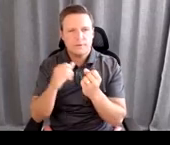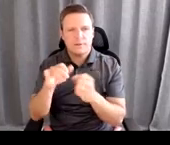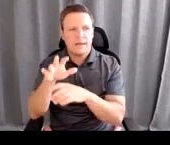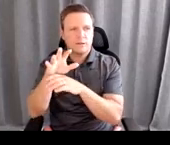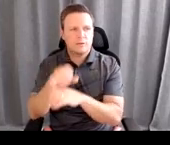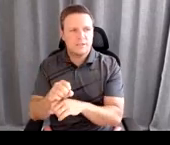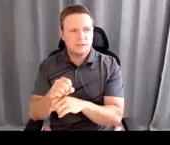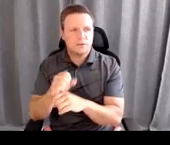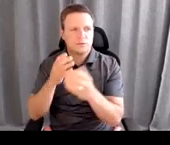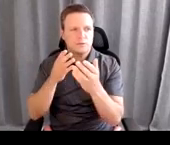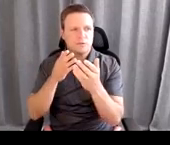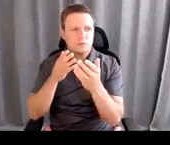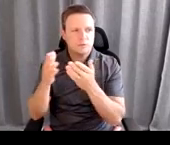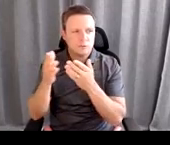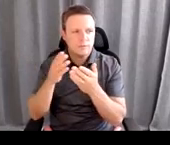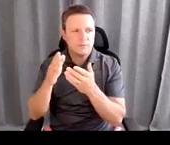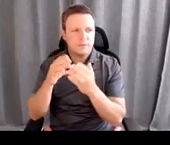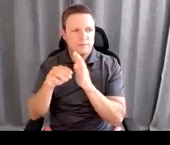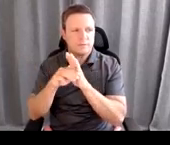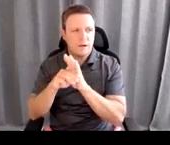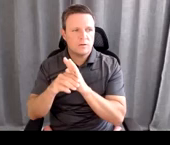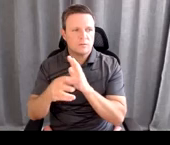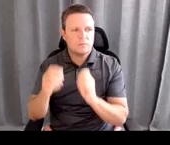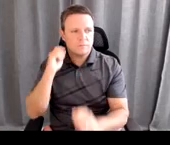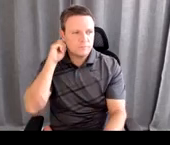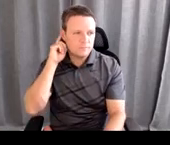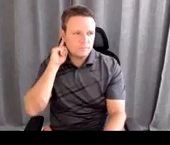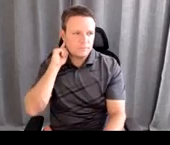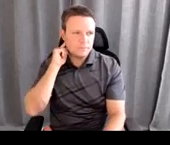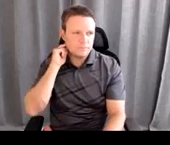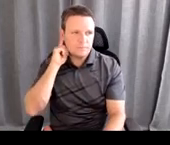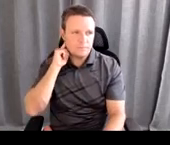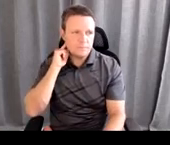because of these inequities that exist, not just between our institution,